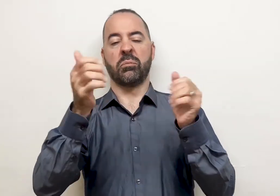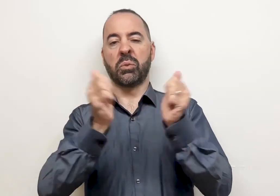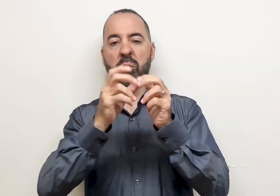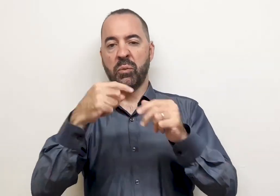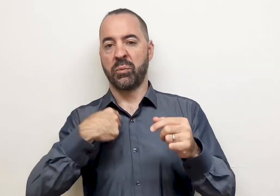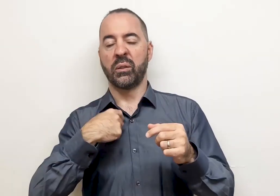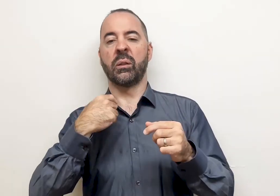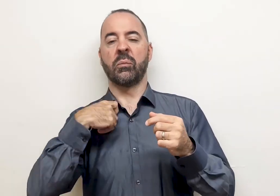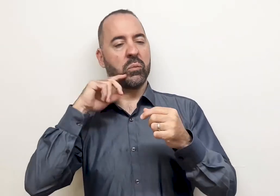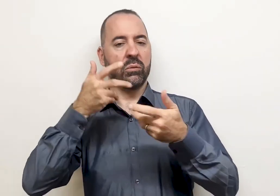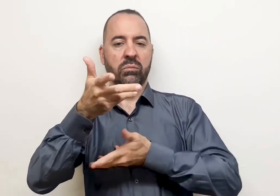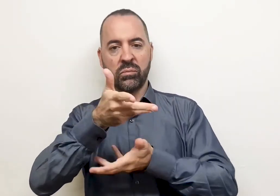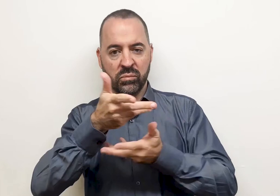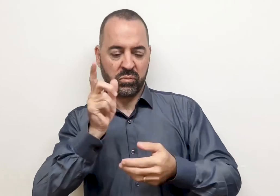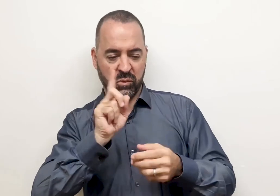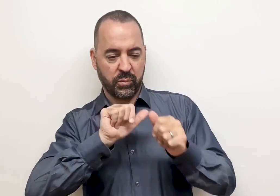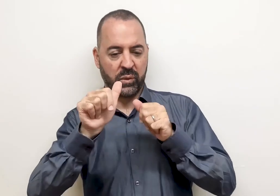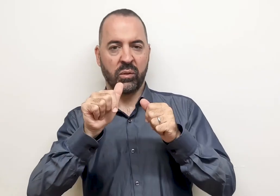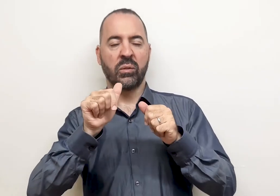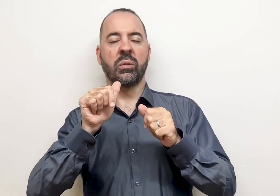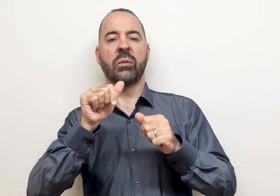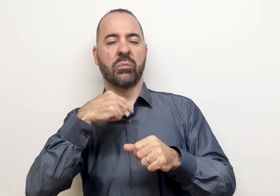We can discuss what would be the best options for you,